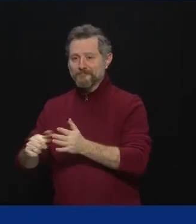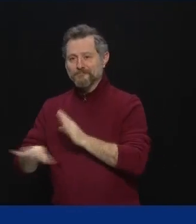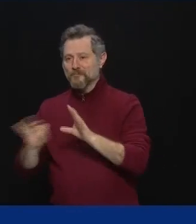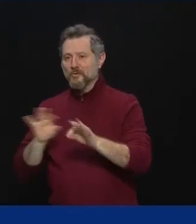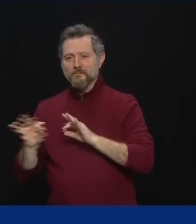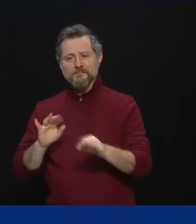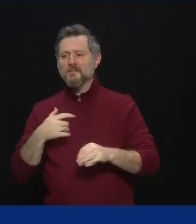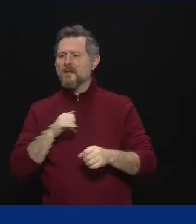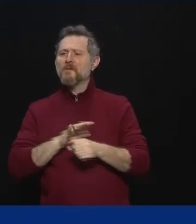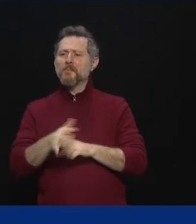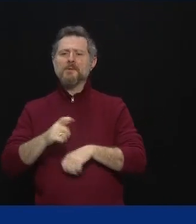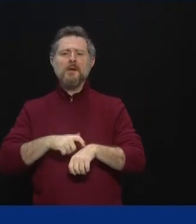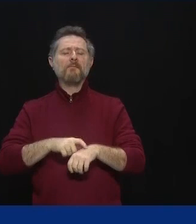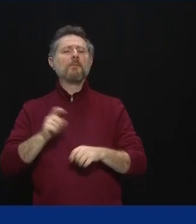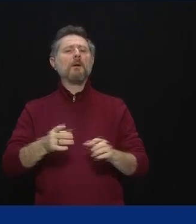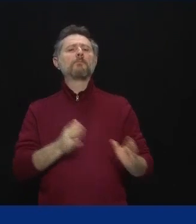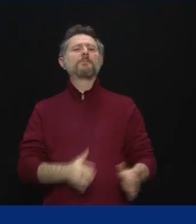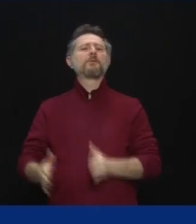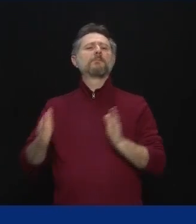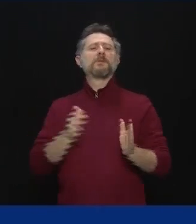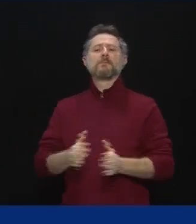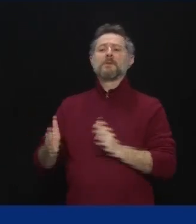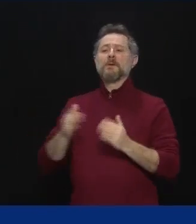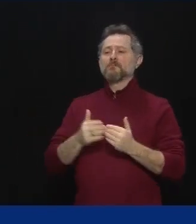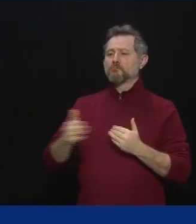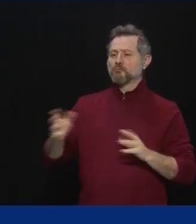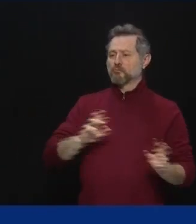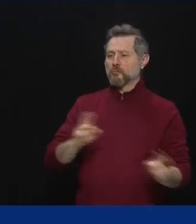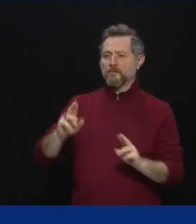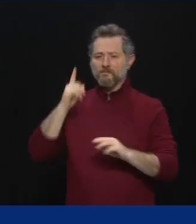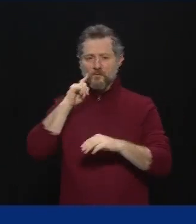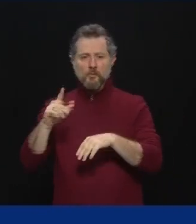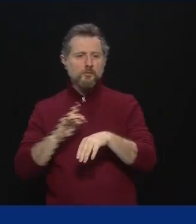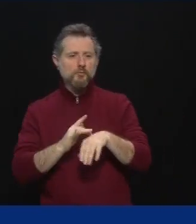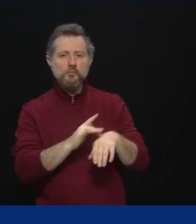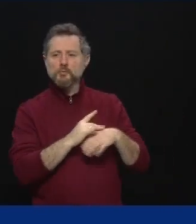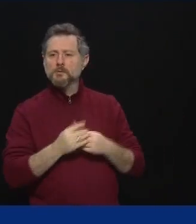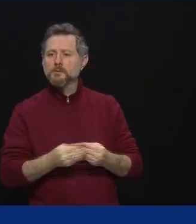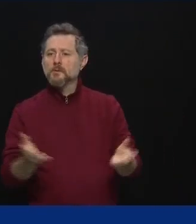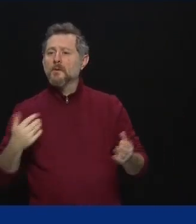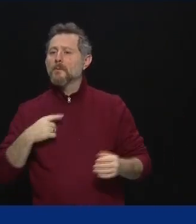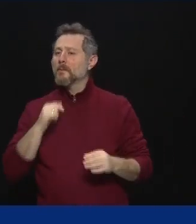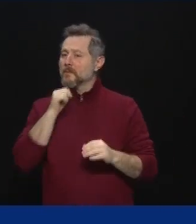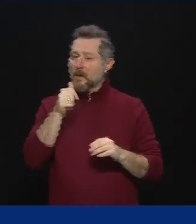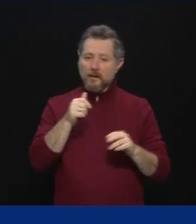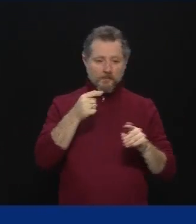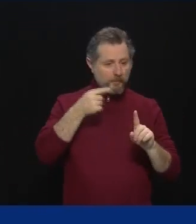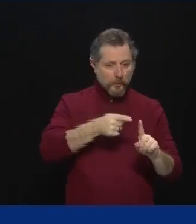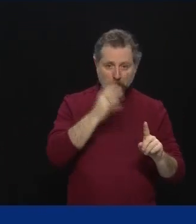WITH 10% CAPACITY OR LESS TO BE STARTING TO STOP THEIR ELECTIVE SURGERY. GAVE THEM A RUNWAY THEY COULD WORK WITH, AND MAKE SURE THAT